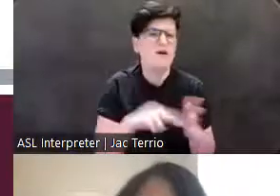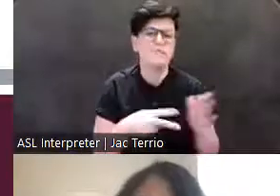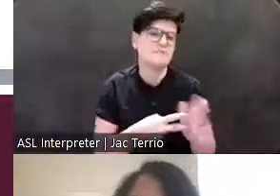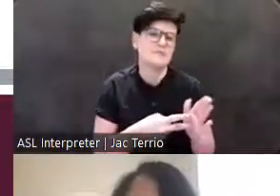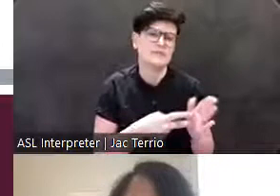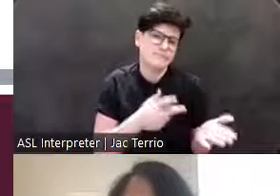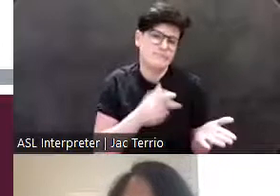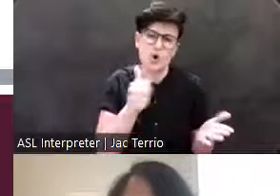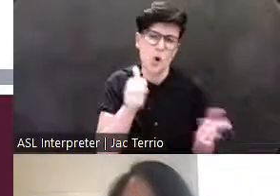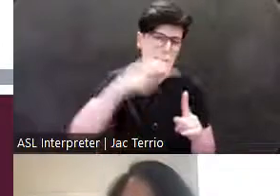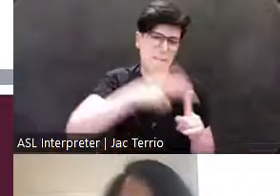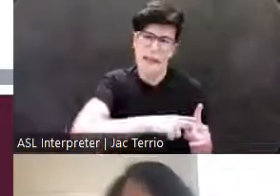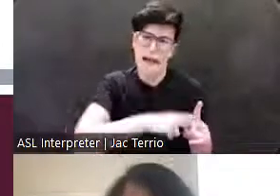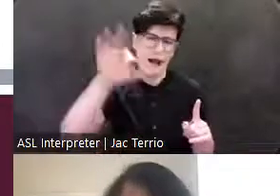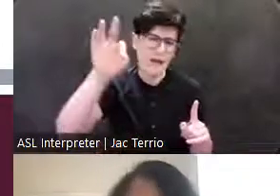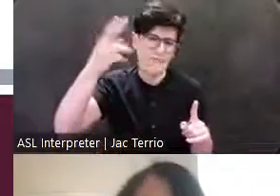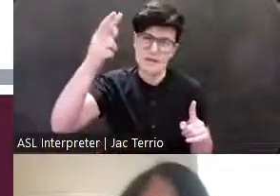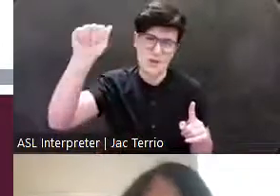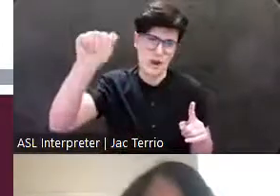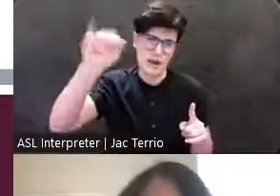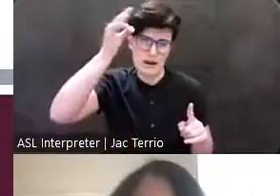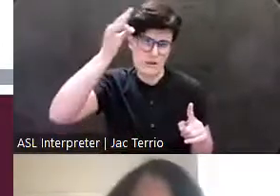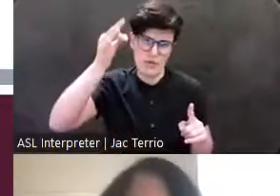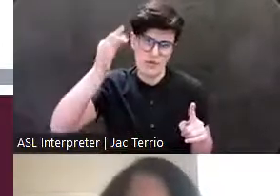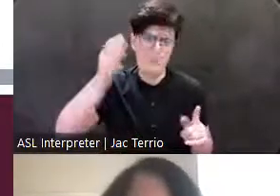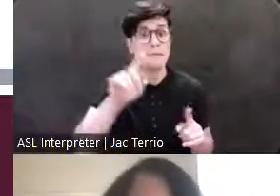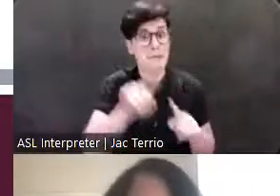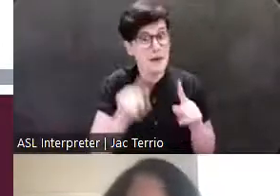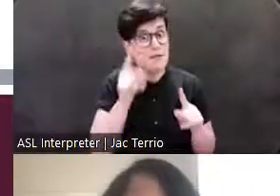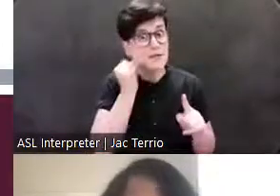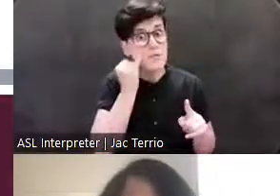But if there are five units, they do.